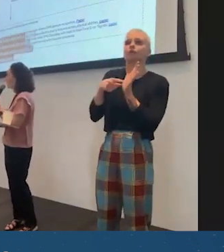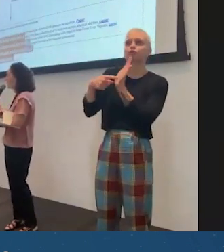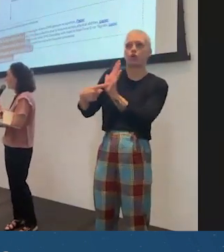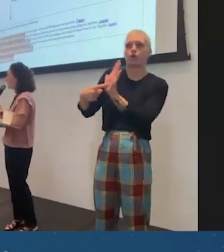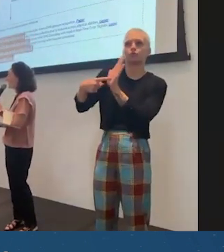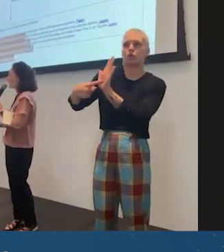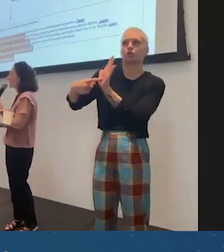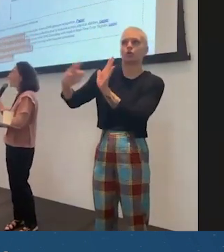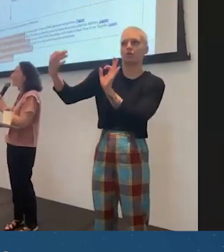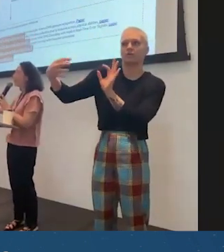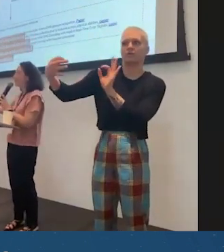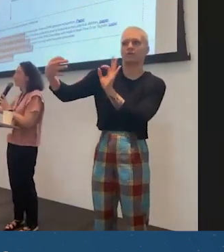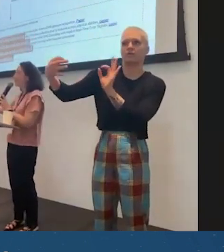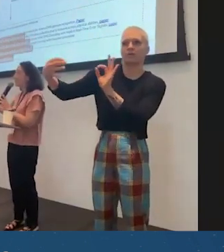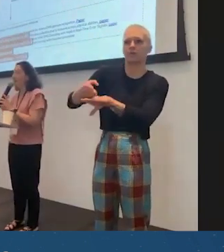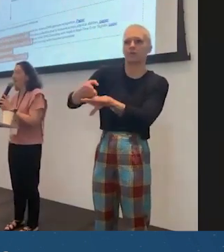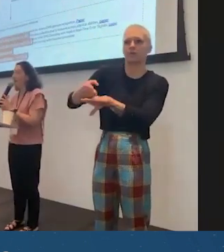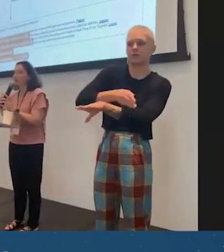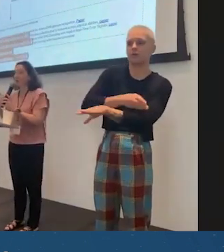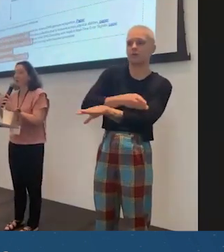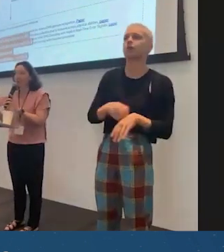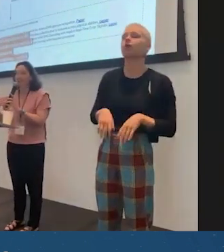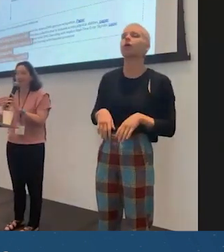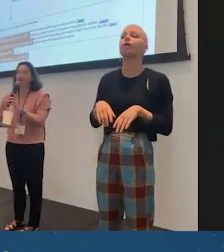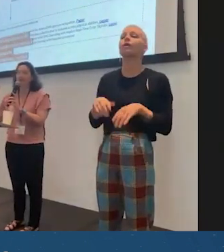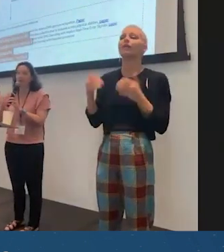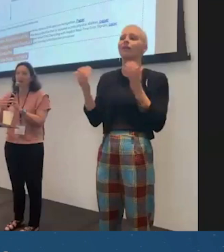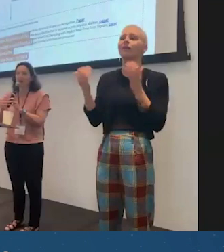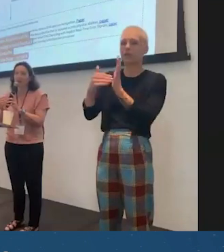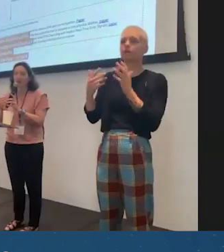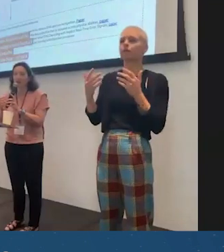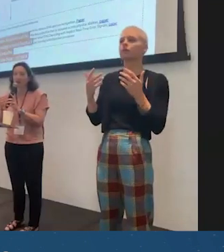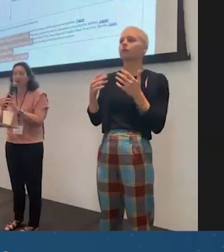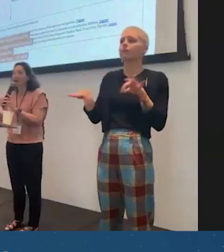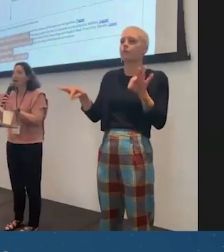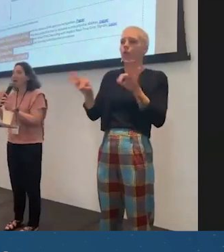before me today, is the importance of bringing other voices into the conversation,